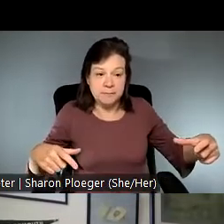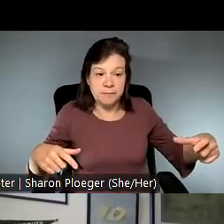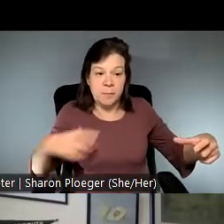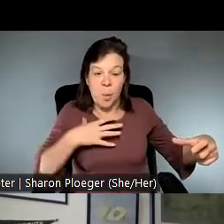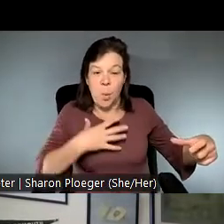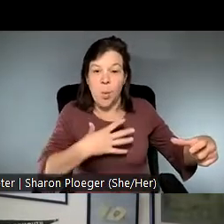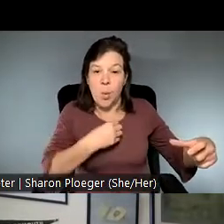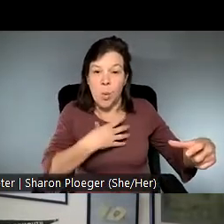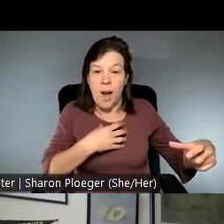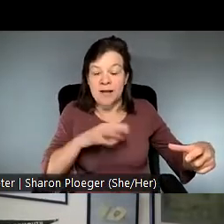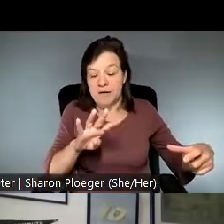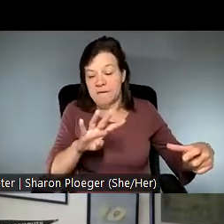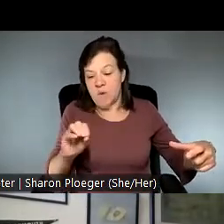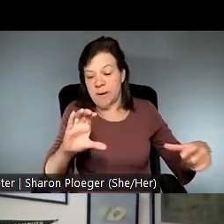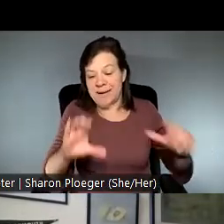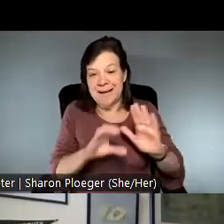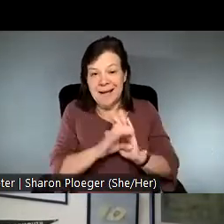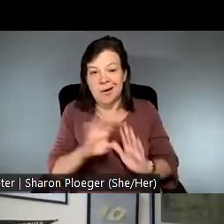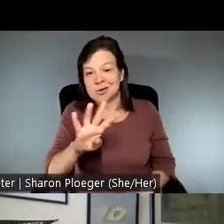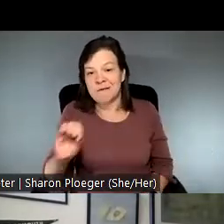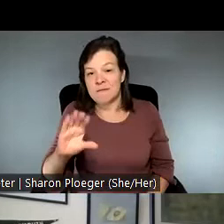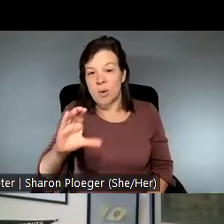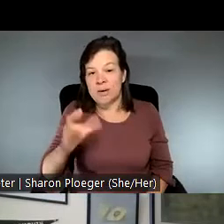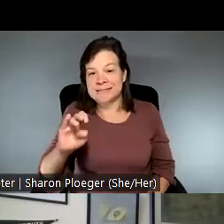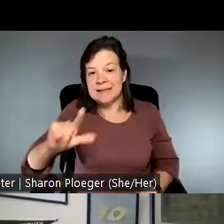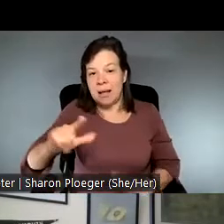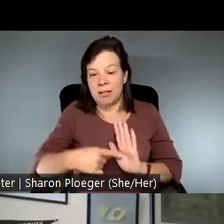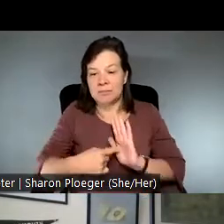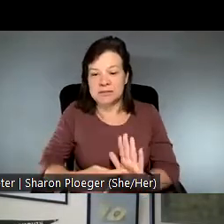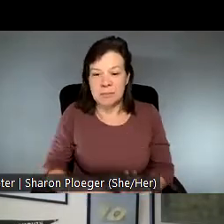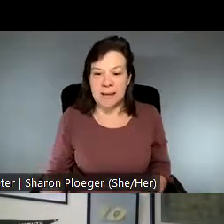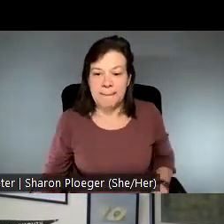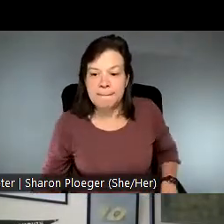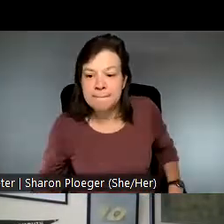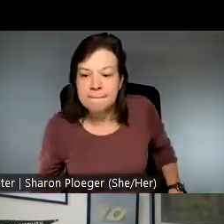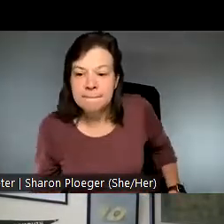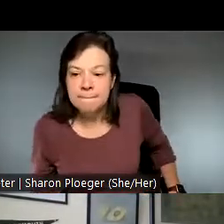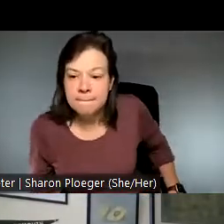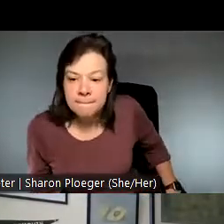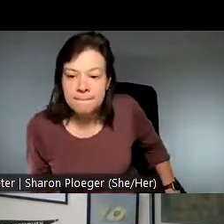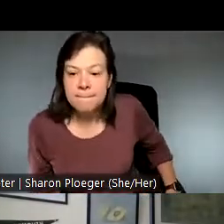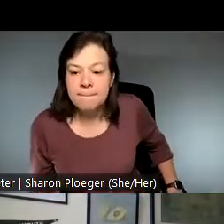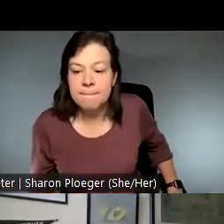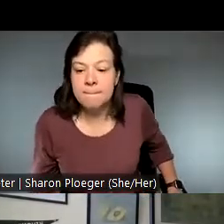or 40-cell display. So this means that every line of text displayed